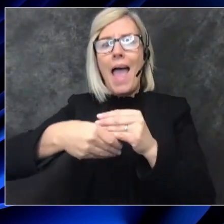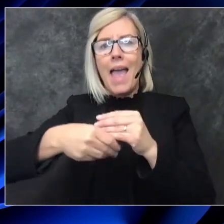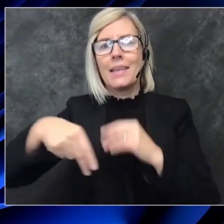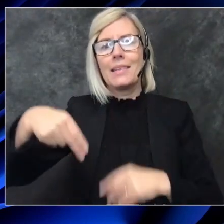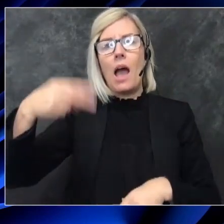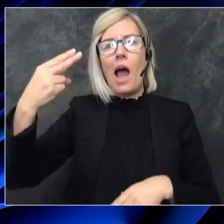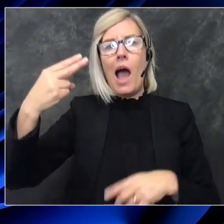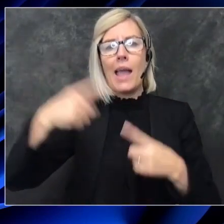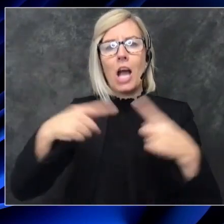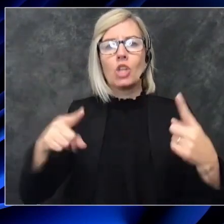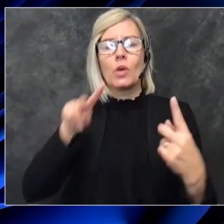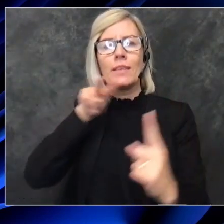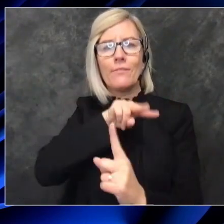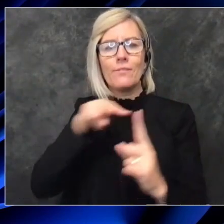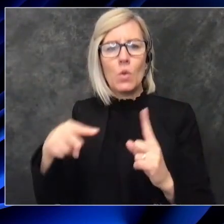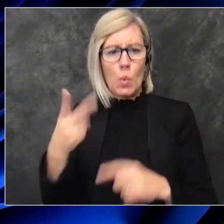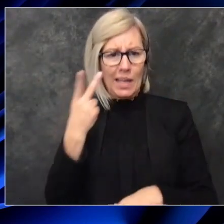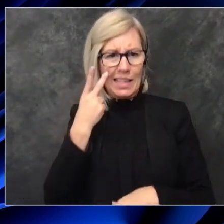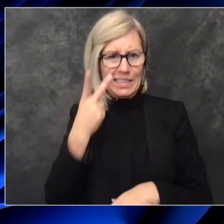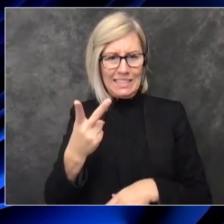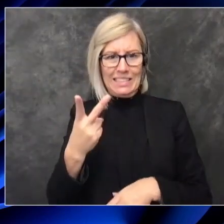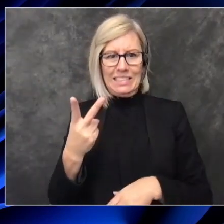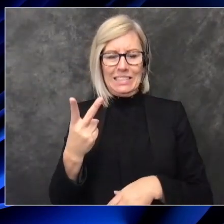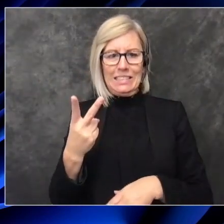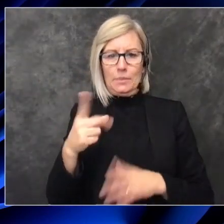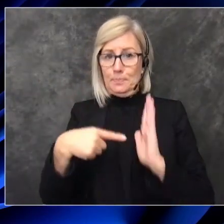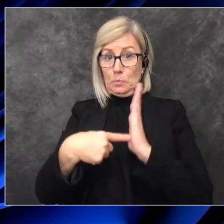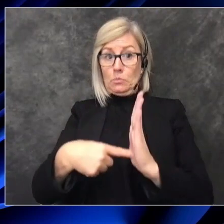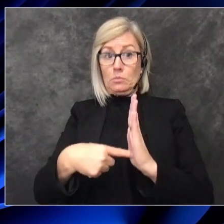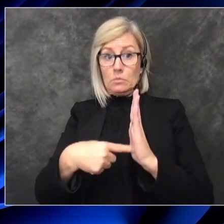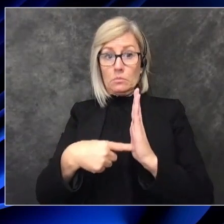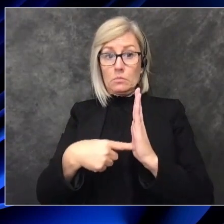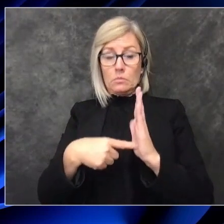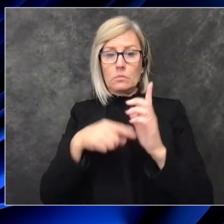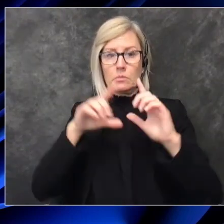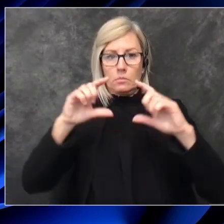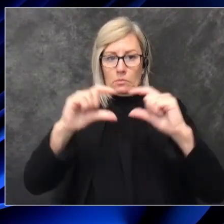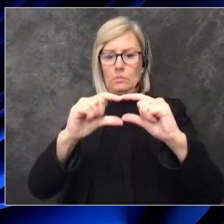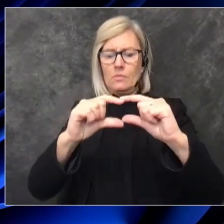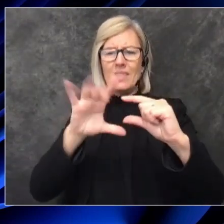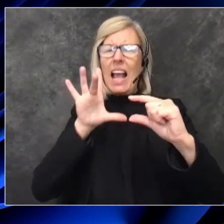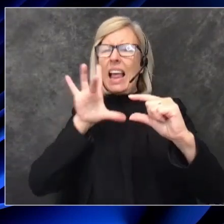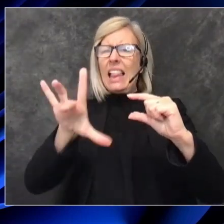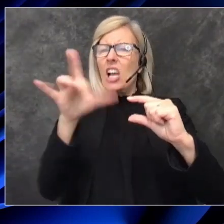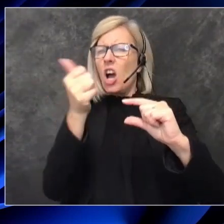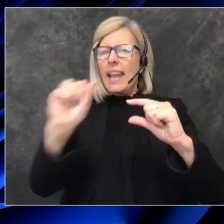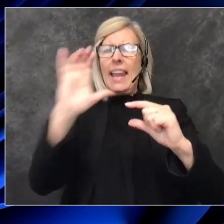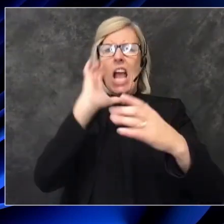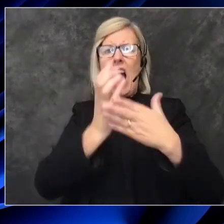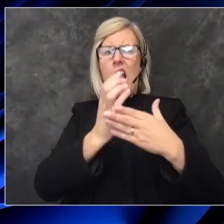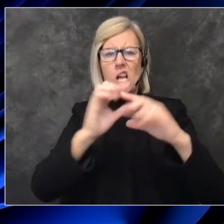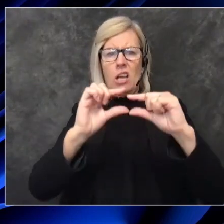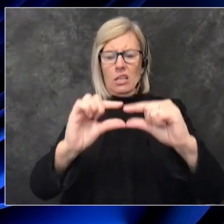So can you see this box or I'm showing here when I click on any icon in Edge or any clickable button in edge I